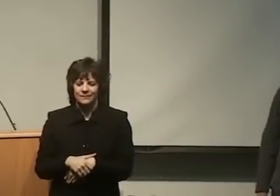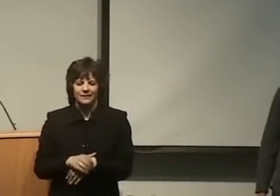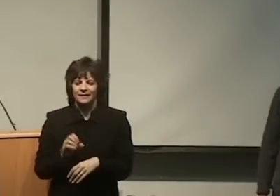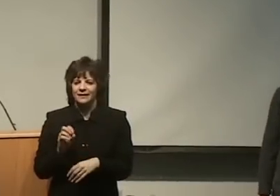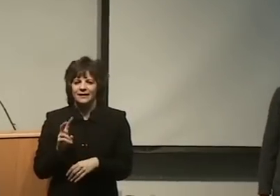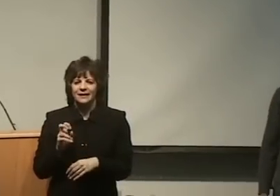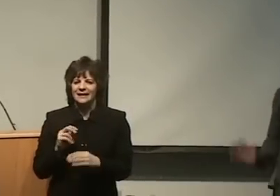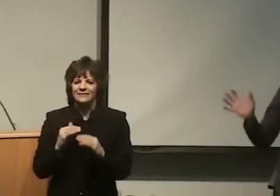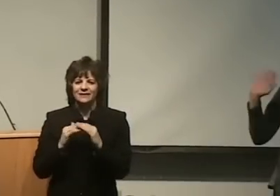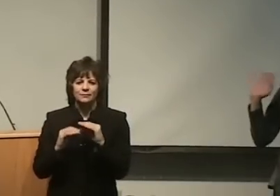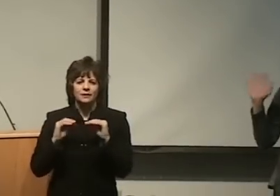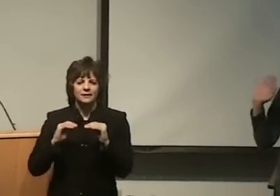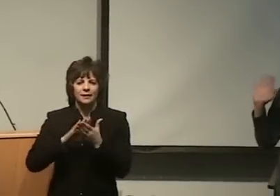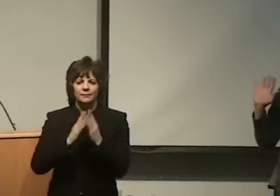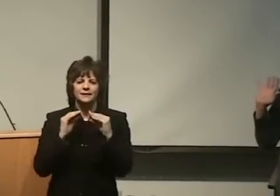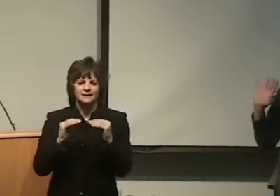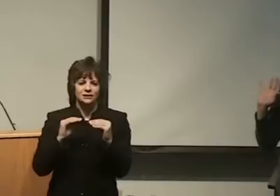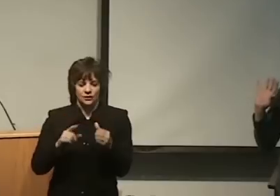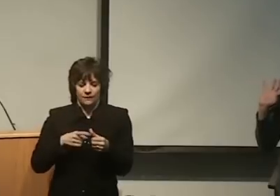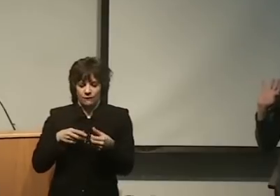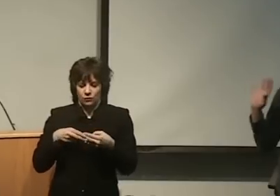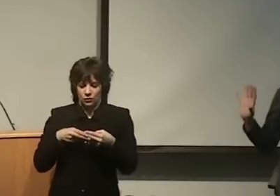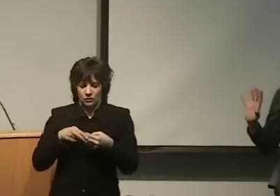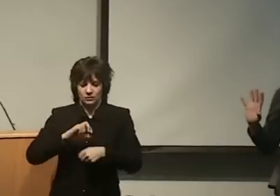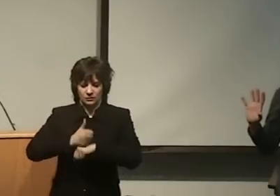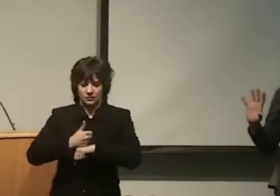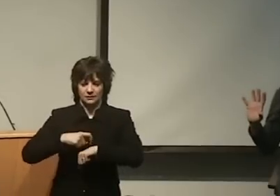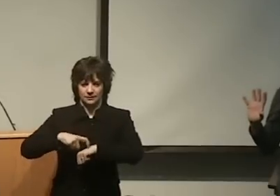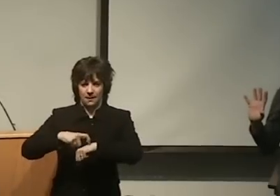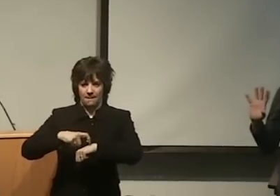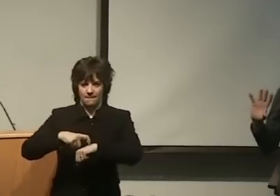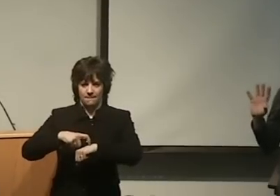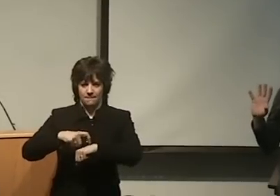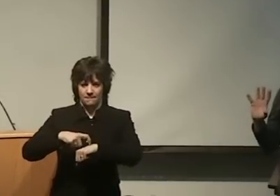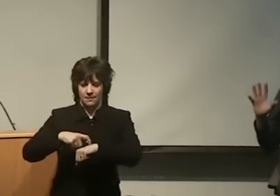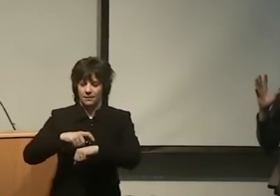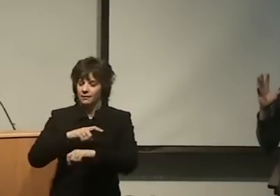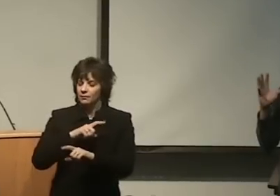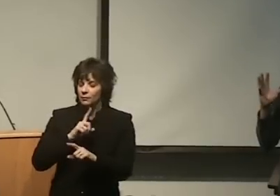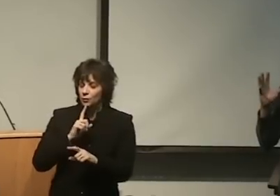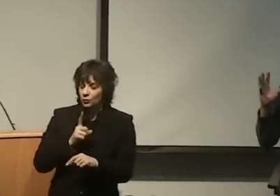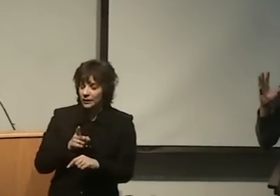So the first slide was about just creating more time. But, in fact, it's also an opportunity for interaction